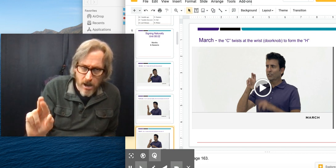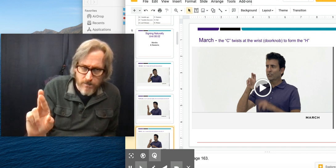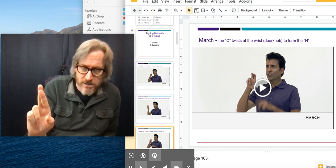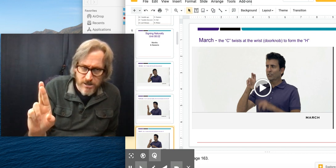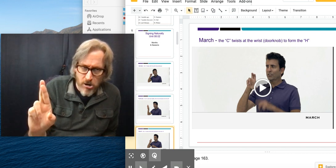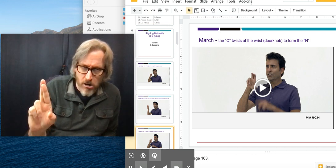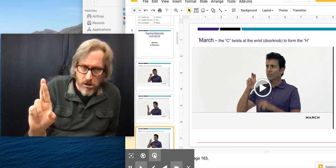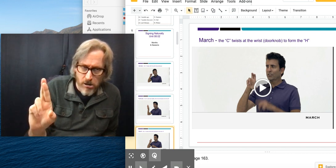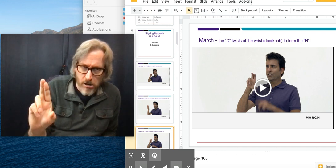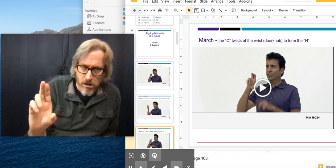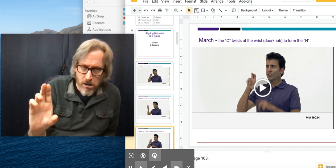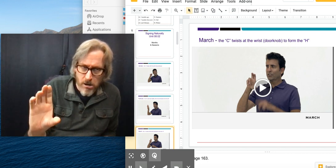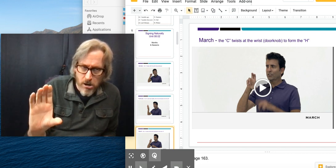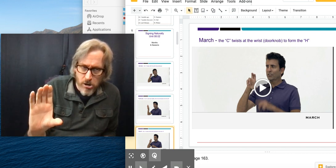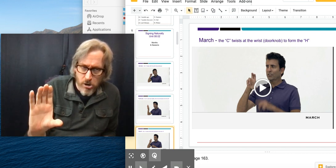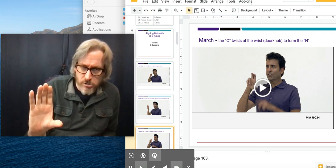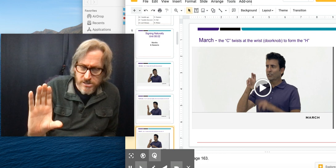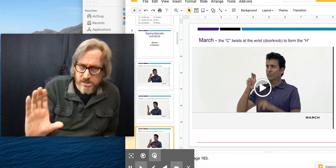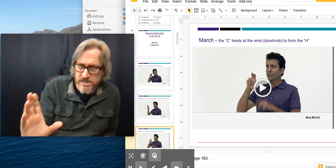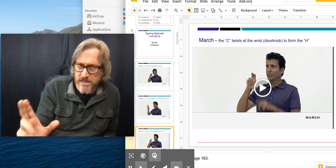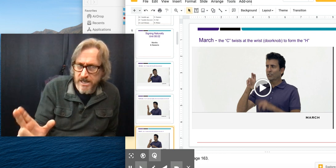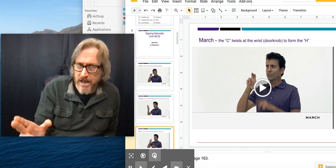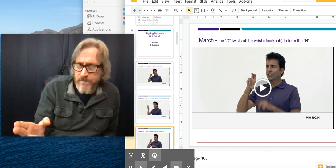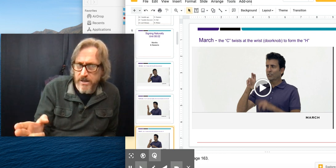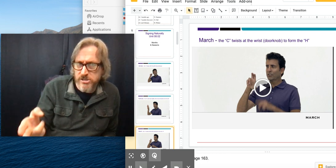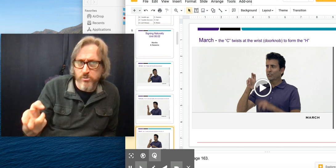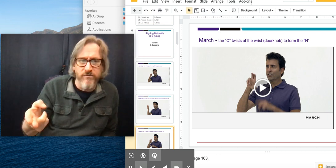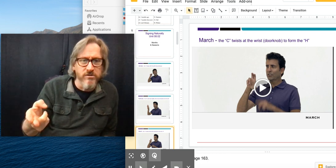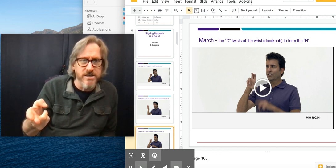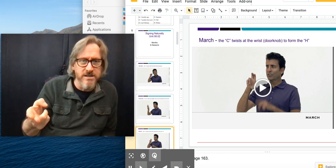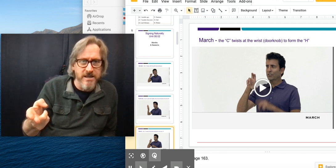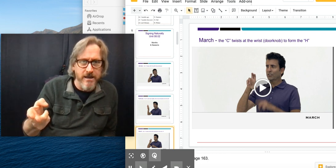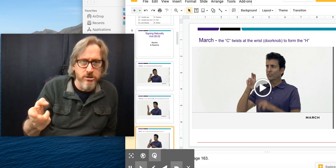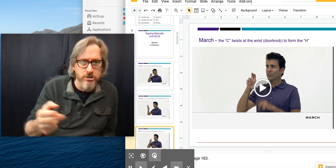up to the r goes to the C and then swivels into the h